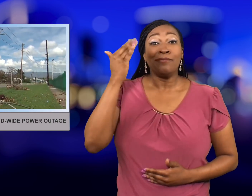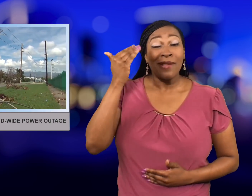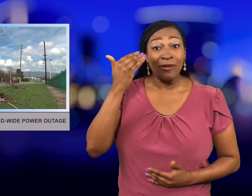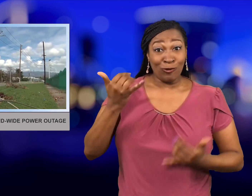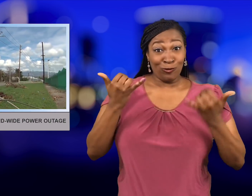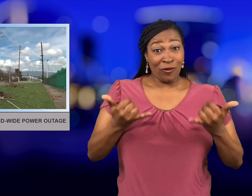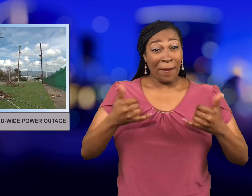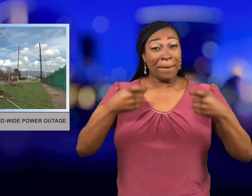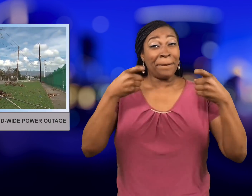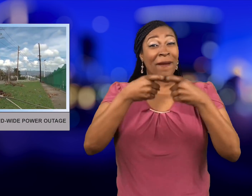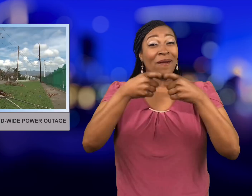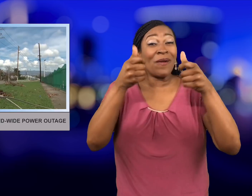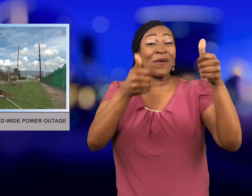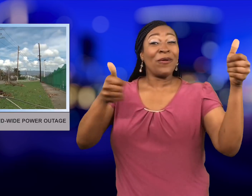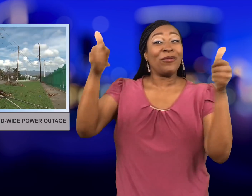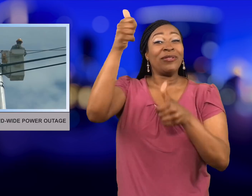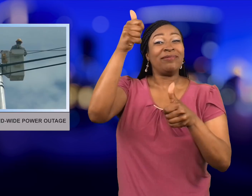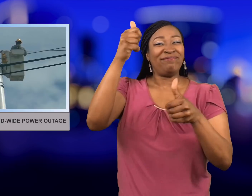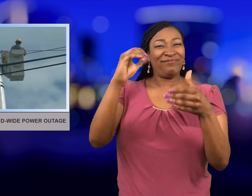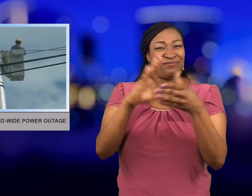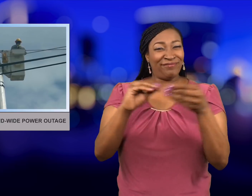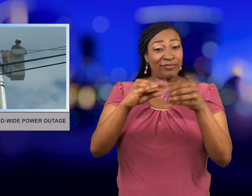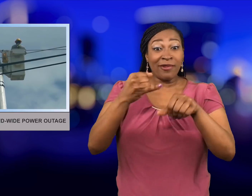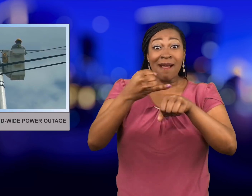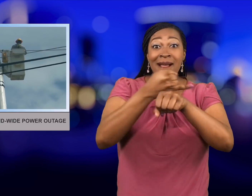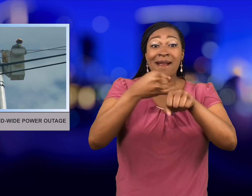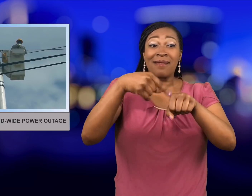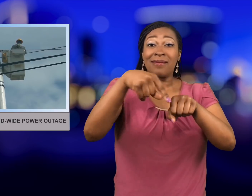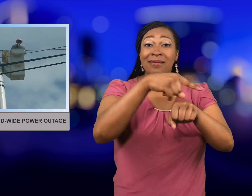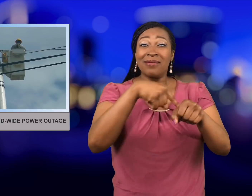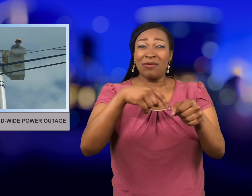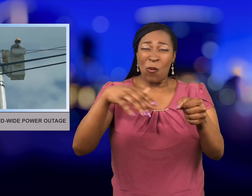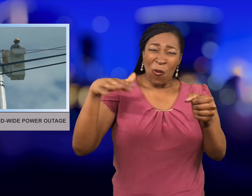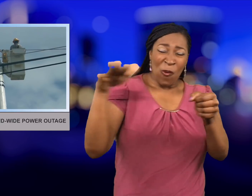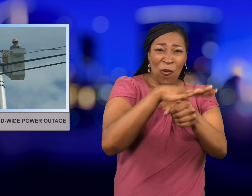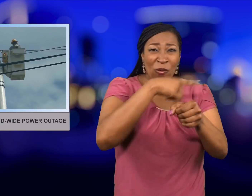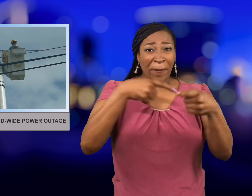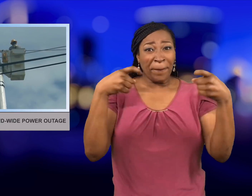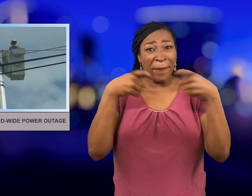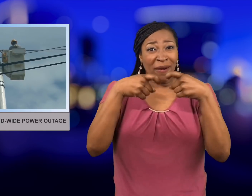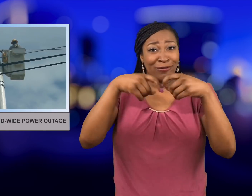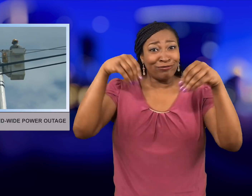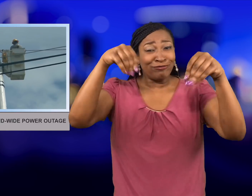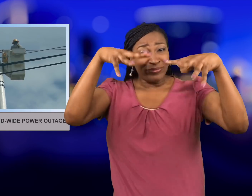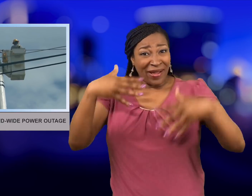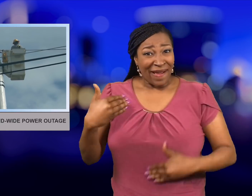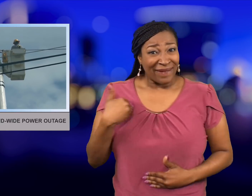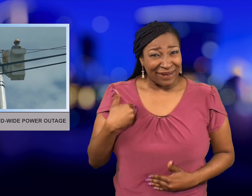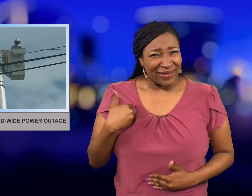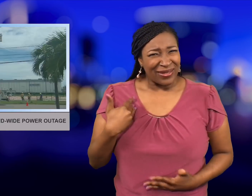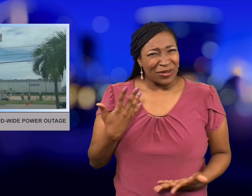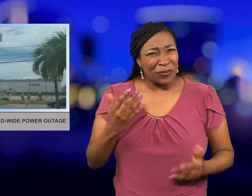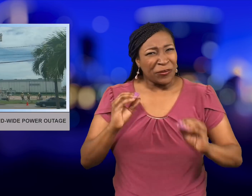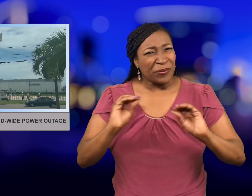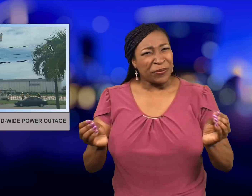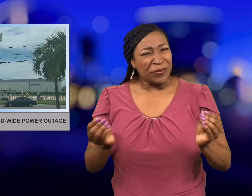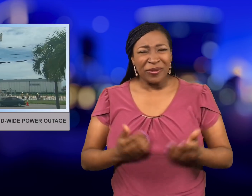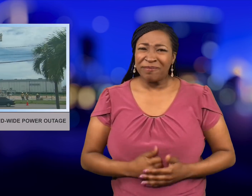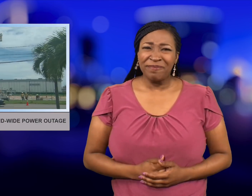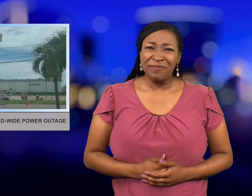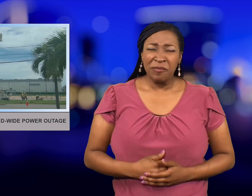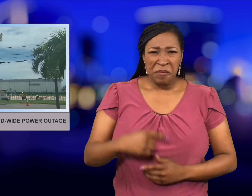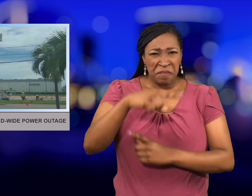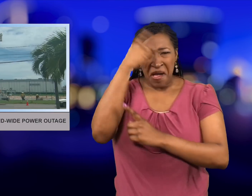Today the power authority said the entire island is without power.